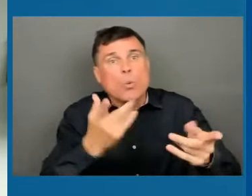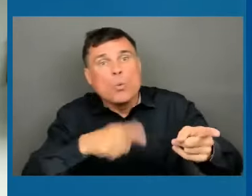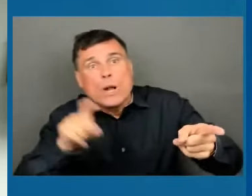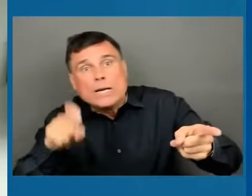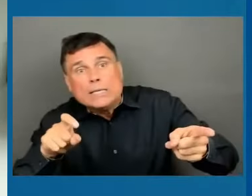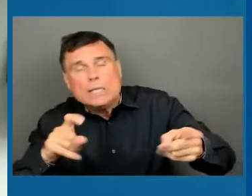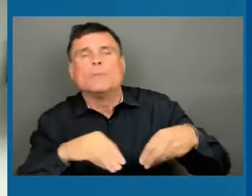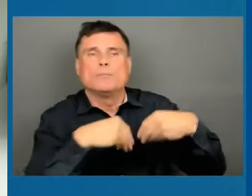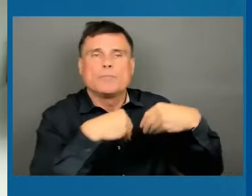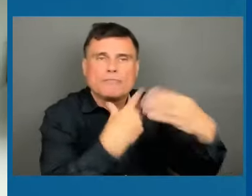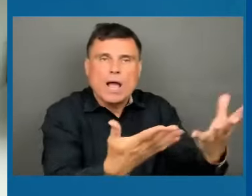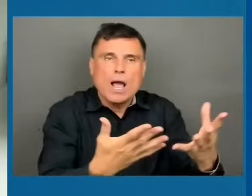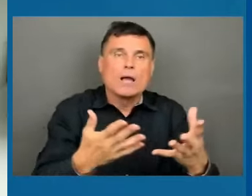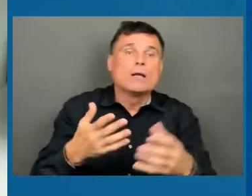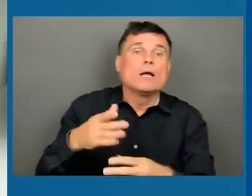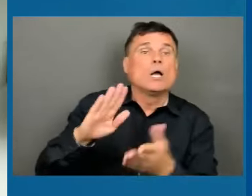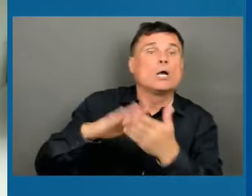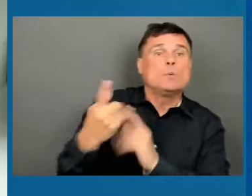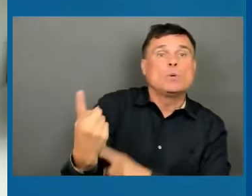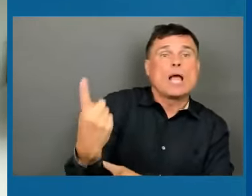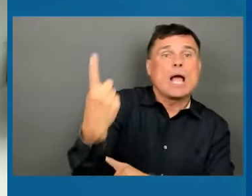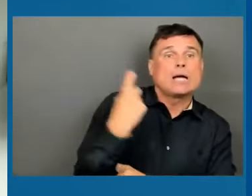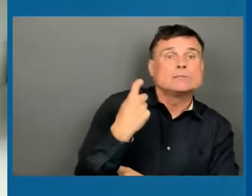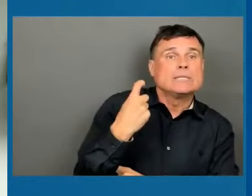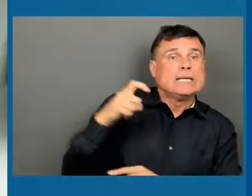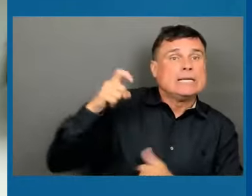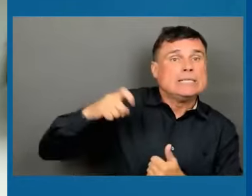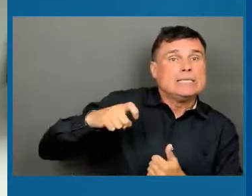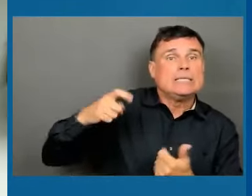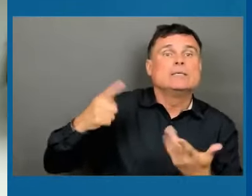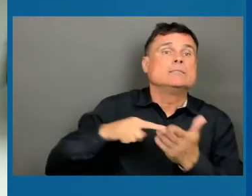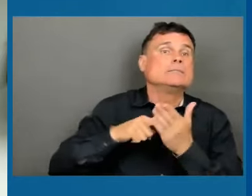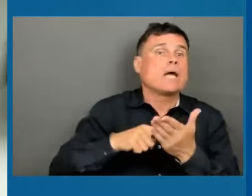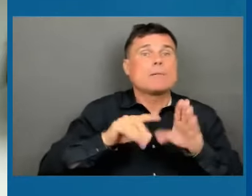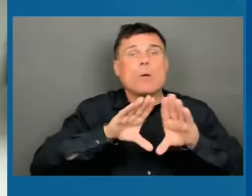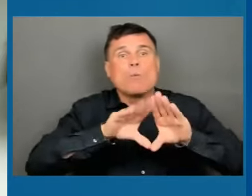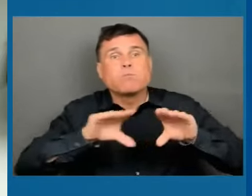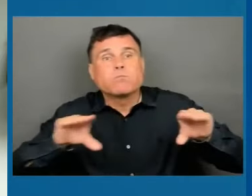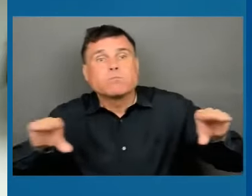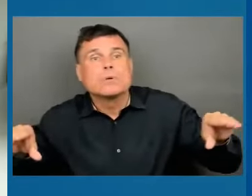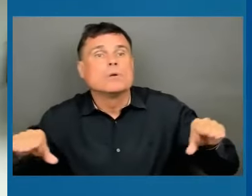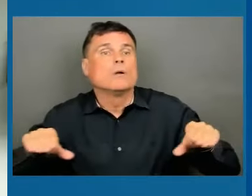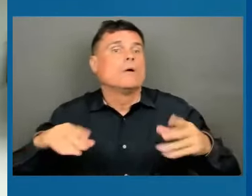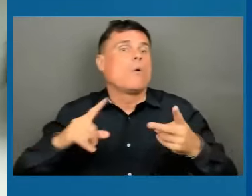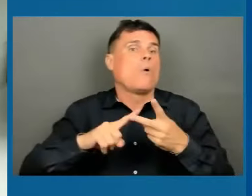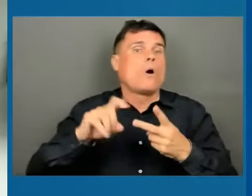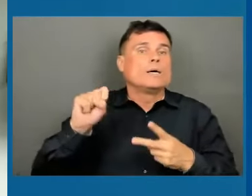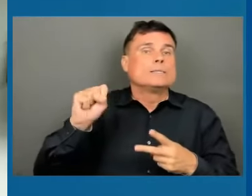other through these hazardous seasons. Thanks.